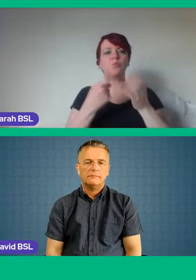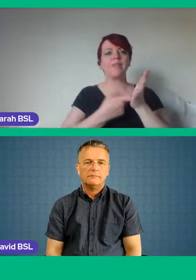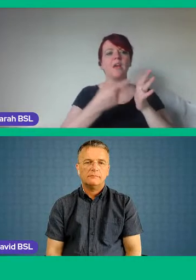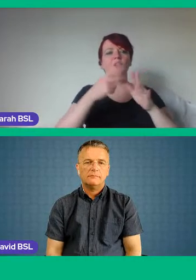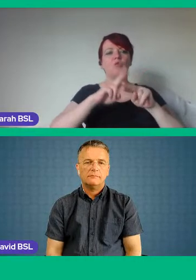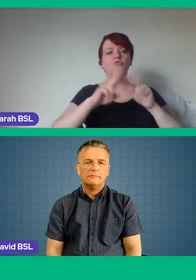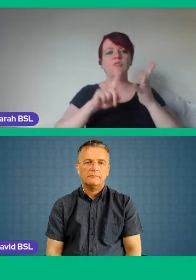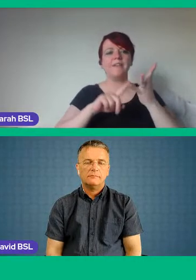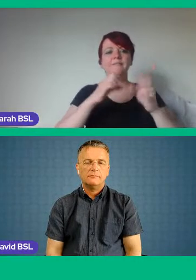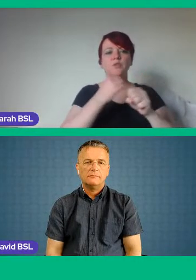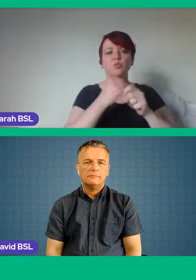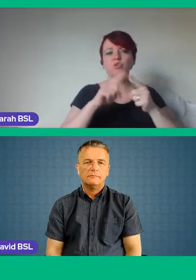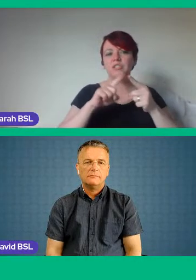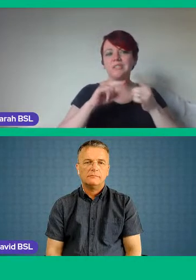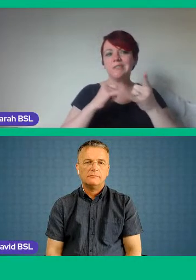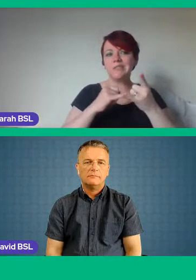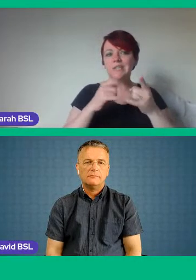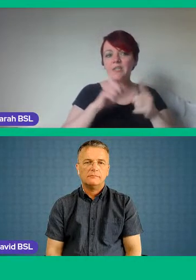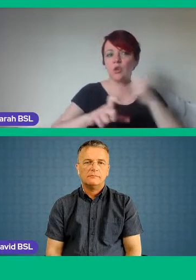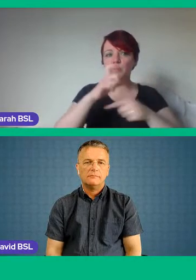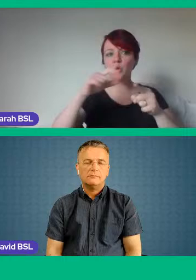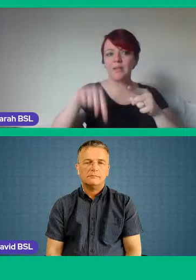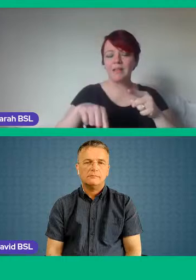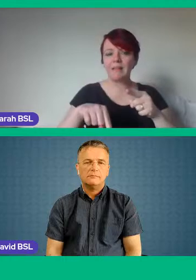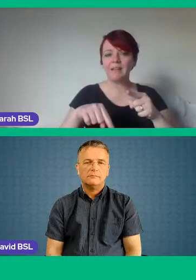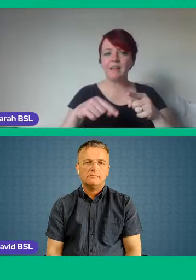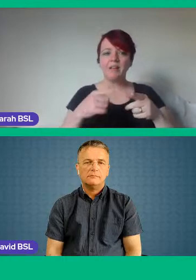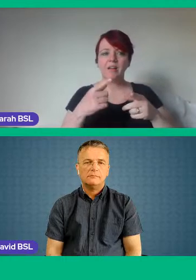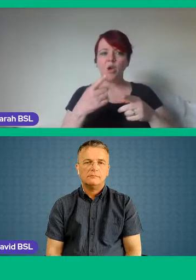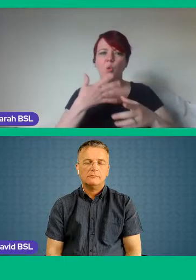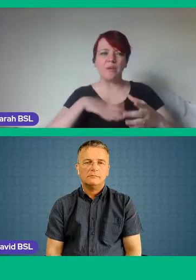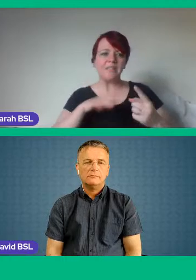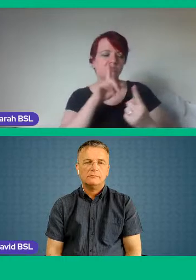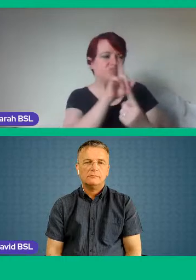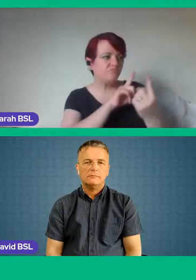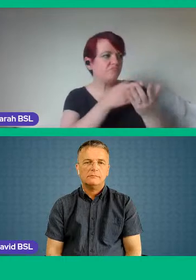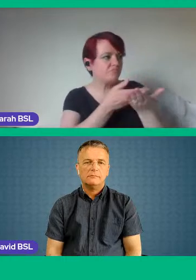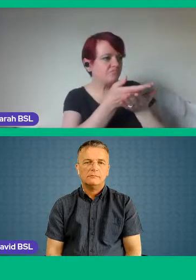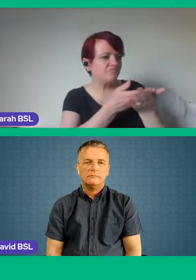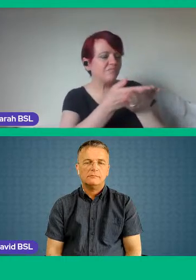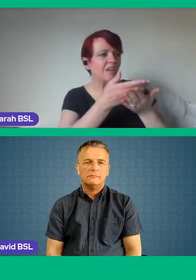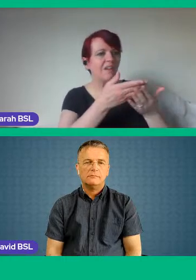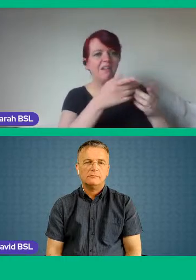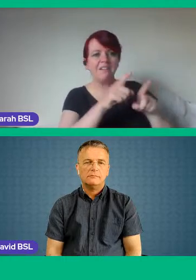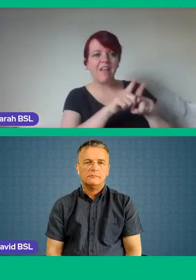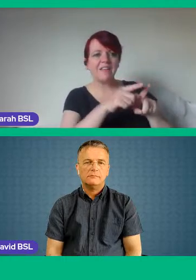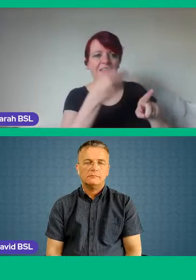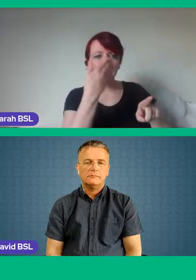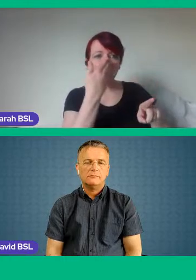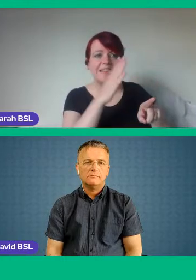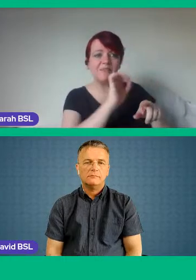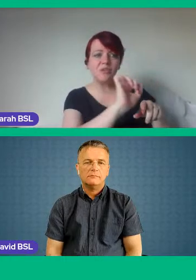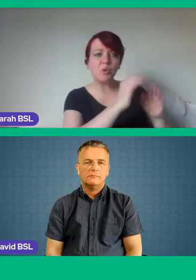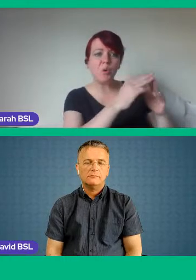communities here in Bristol, taking time to talk about things that are incredibly fragile such as, leaving homelands